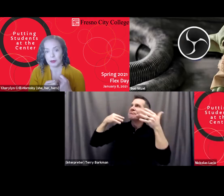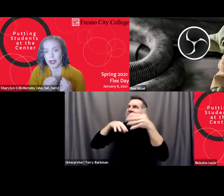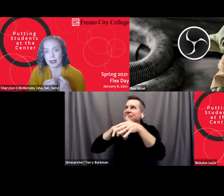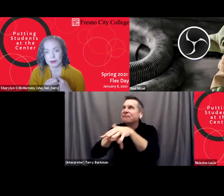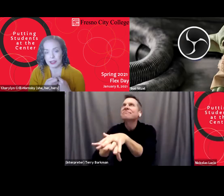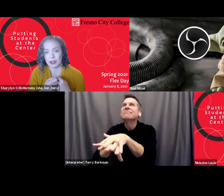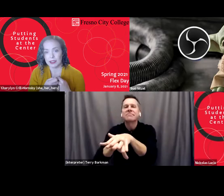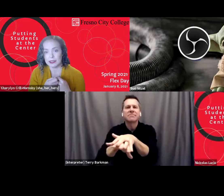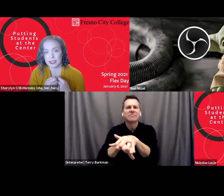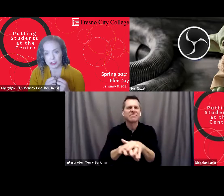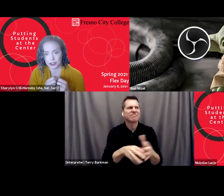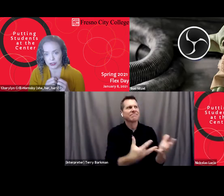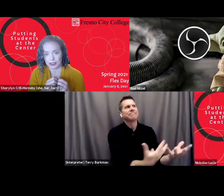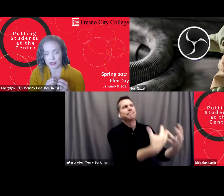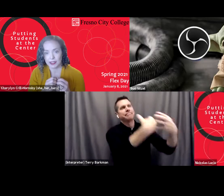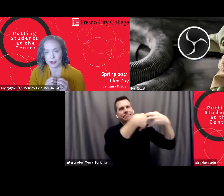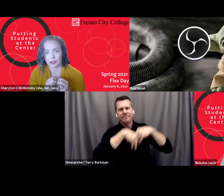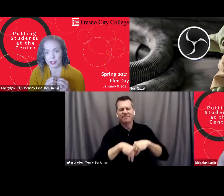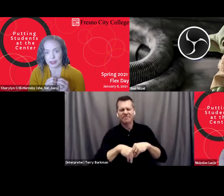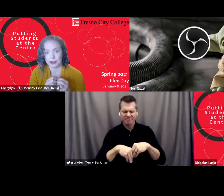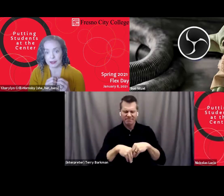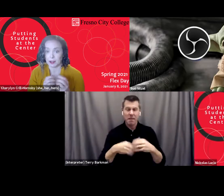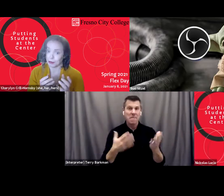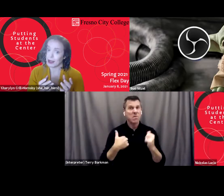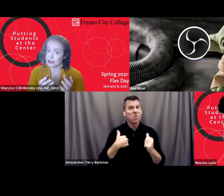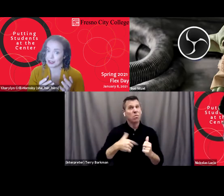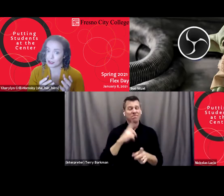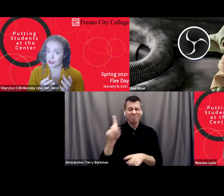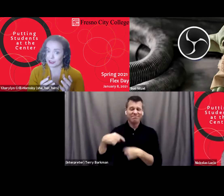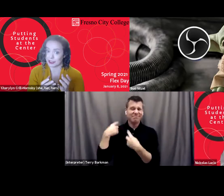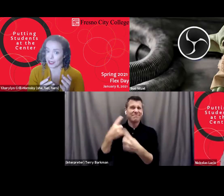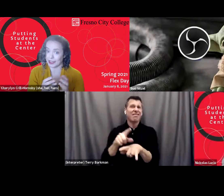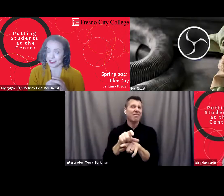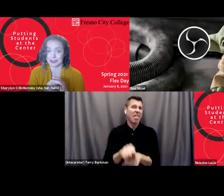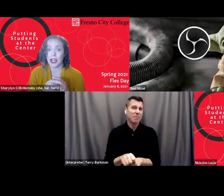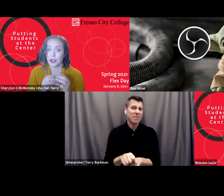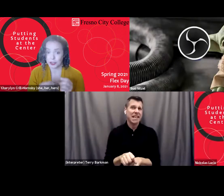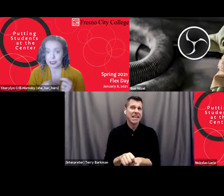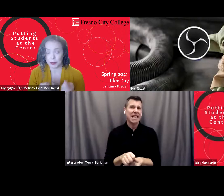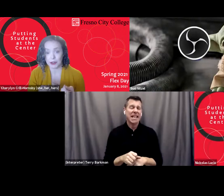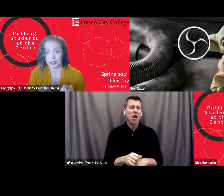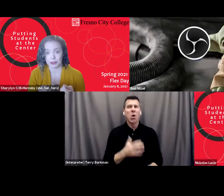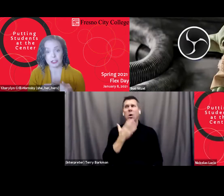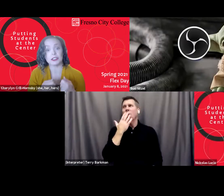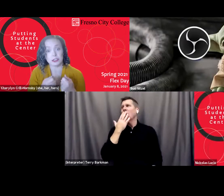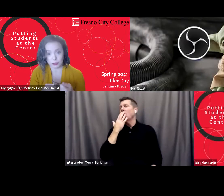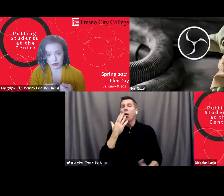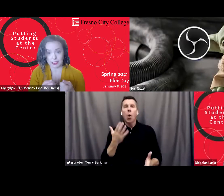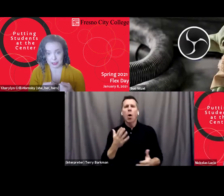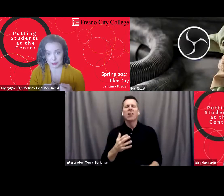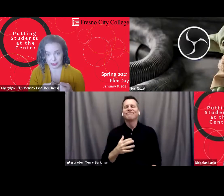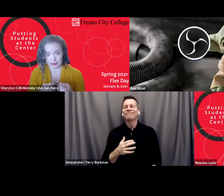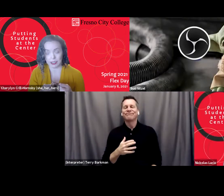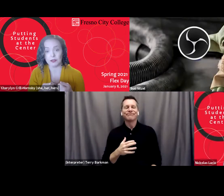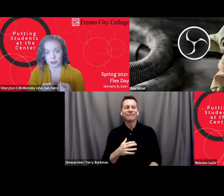perhaps unintentionally created and perhaps intentionally, in some cases, created barriers to the student experience of their